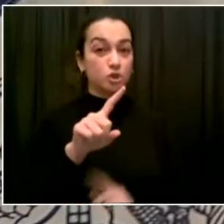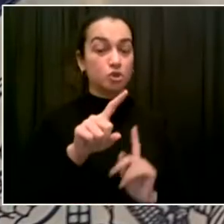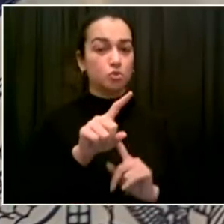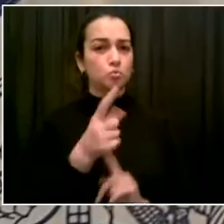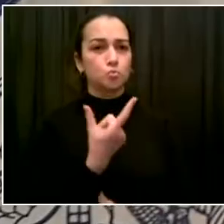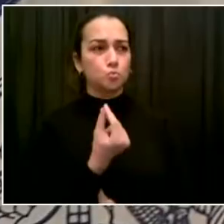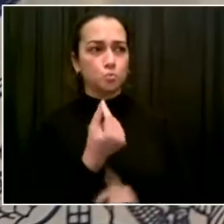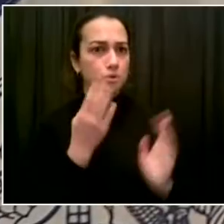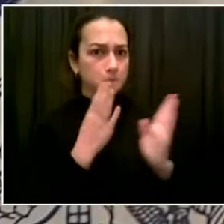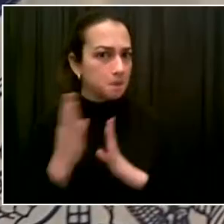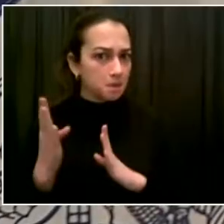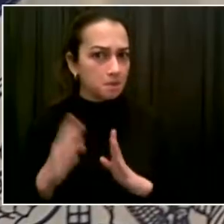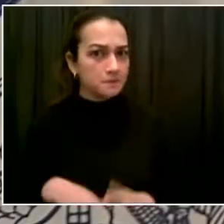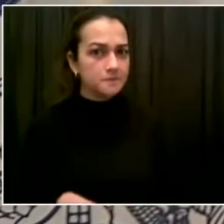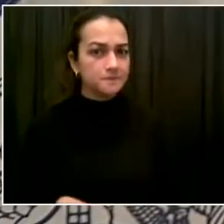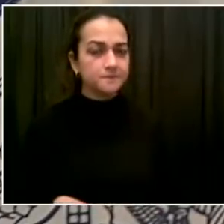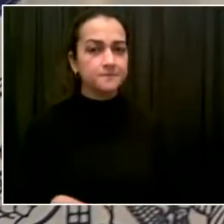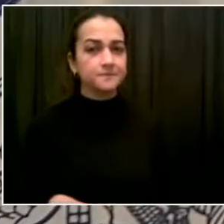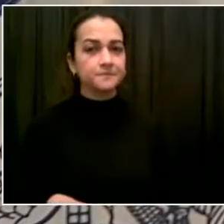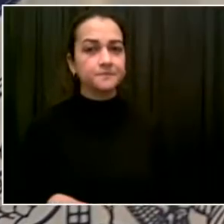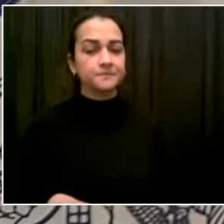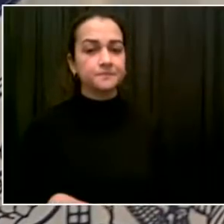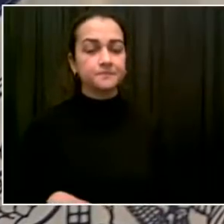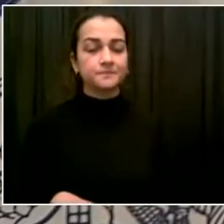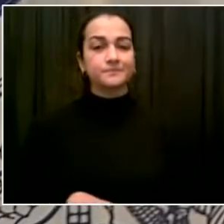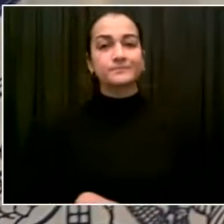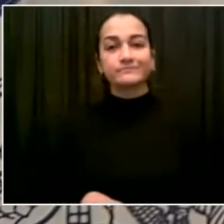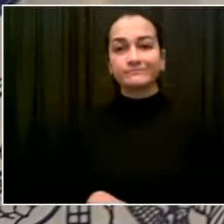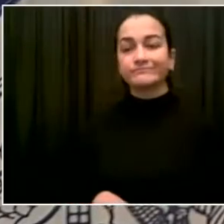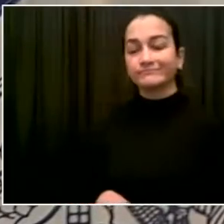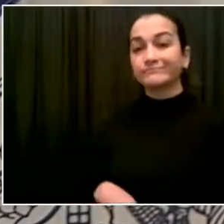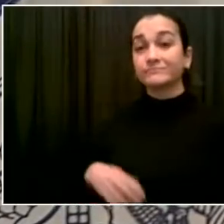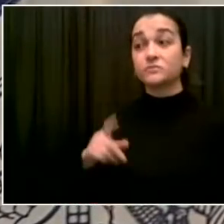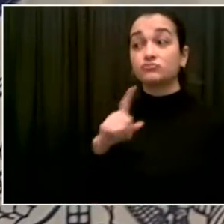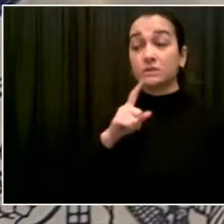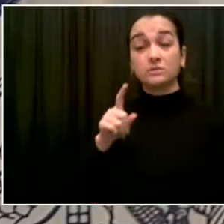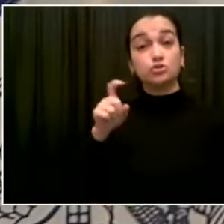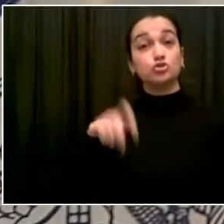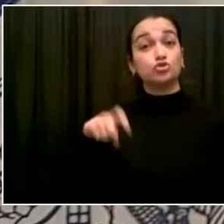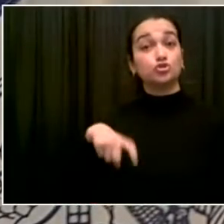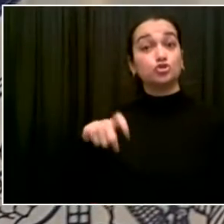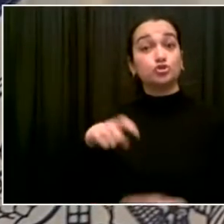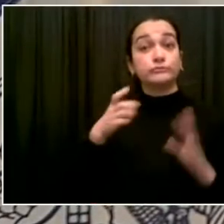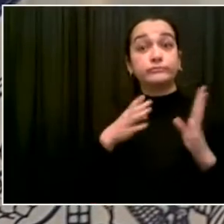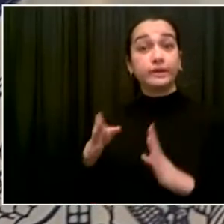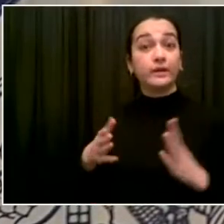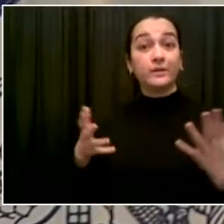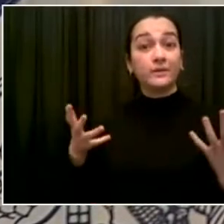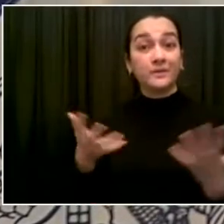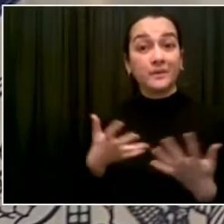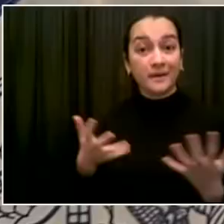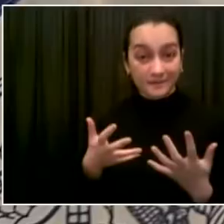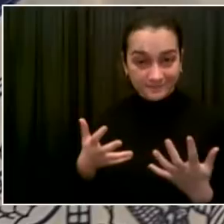YEAR'S EVE? AGAIN, NEW YEAR'S EVE RIGHT NOW, THE STARTING POINT IS, WE HAVE THE